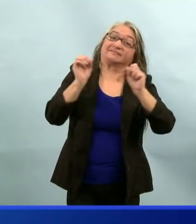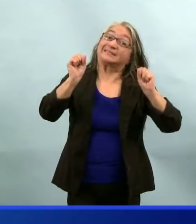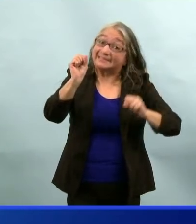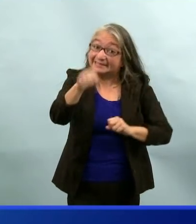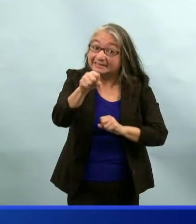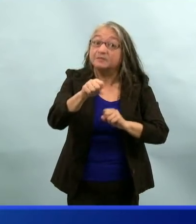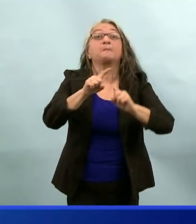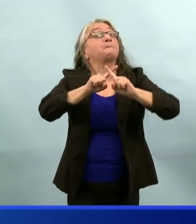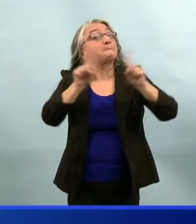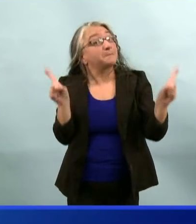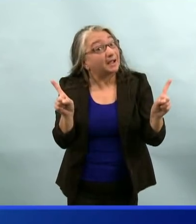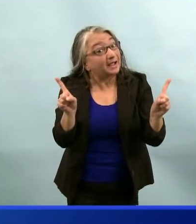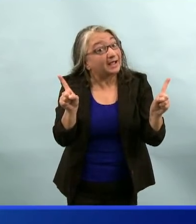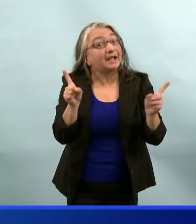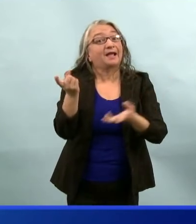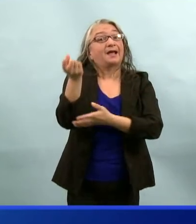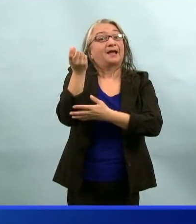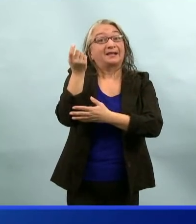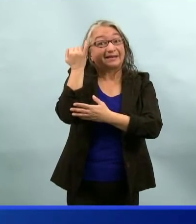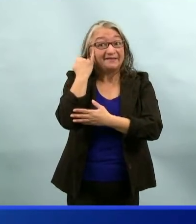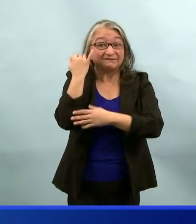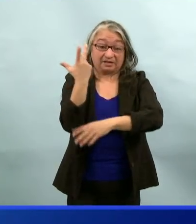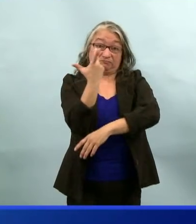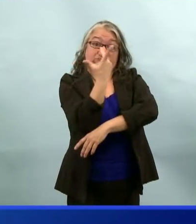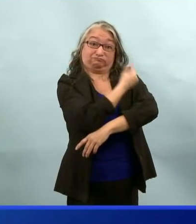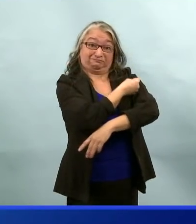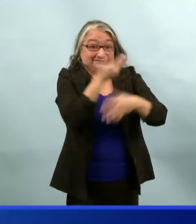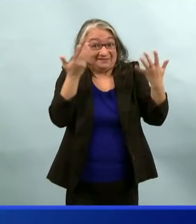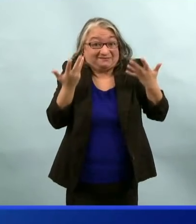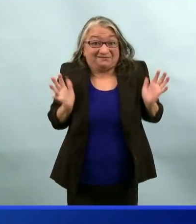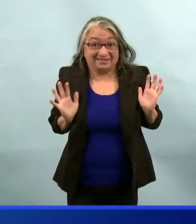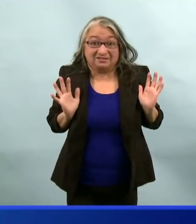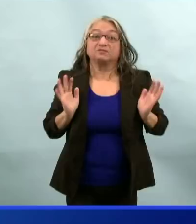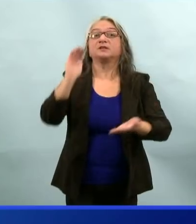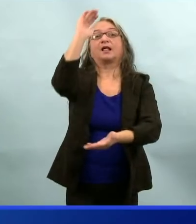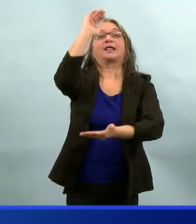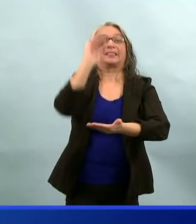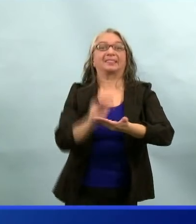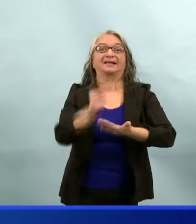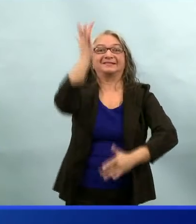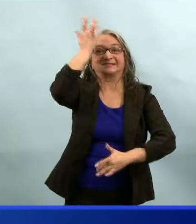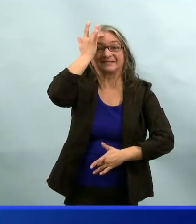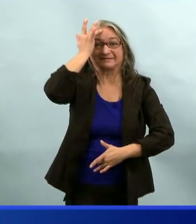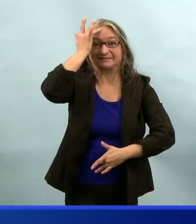are more miles if you are fully vaccinated which helps reduce the strain on our healthcare system